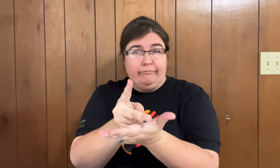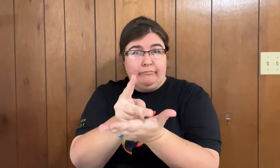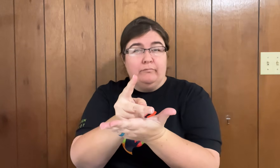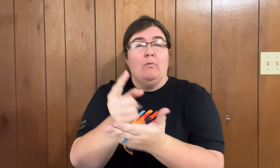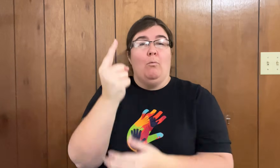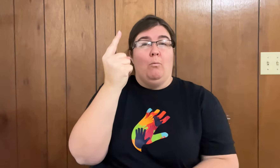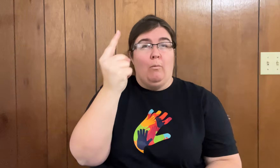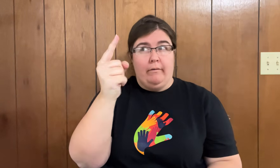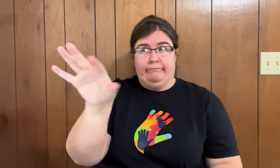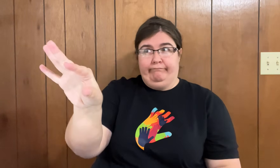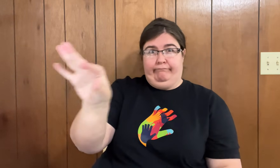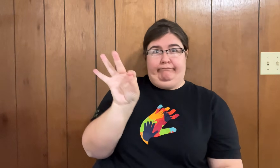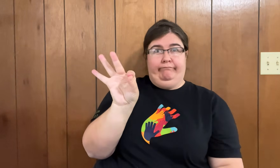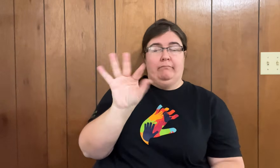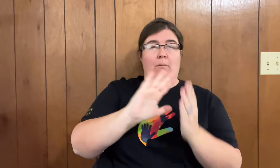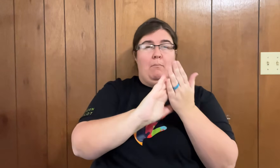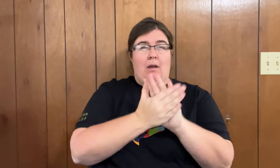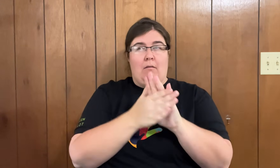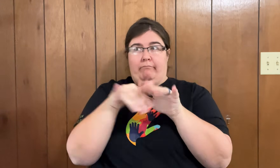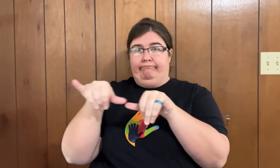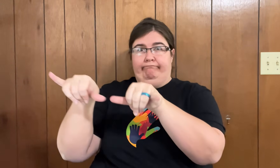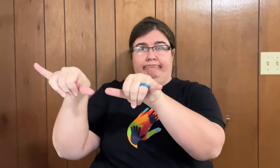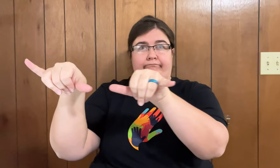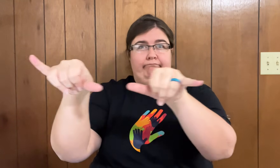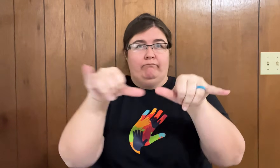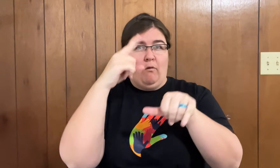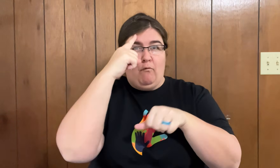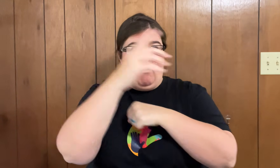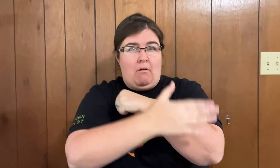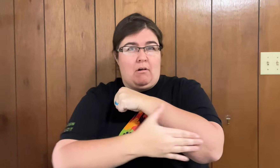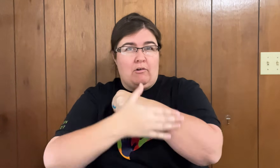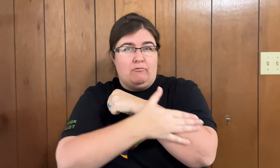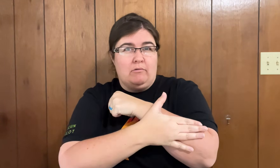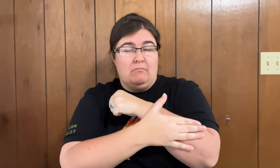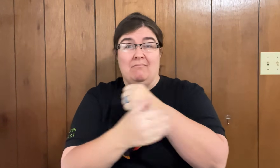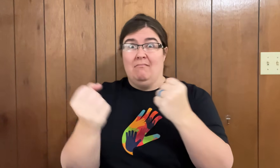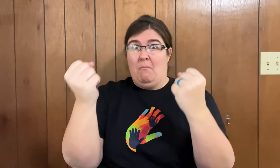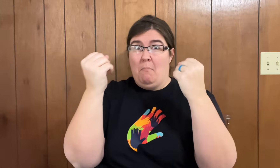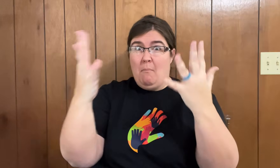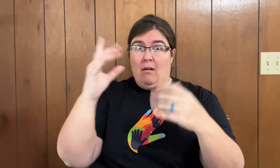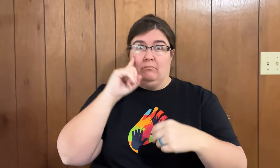one sign language was approved to be the standard sign language for the country?